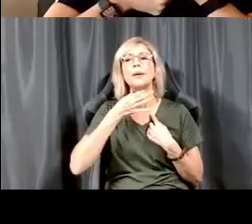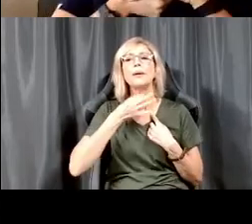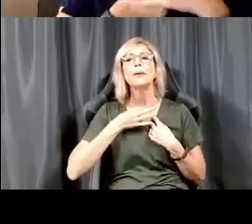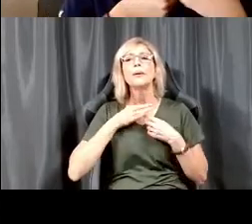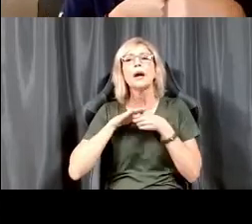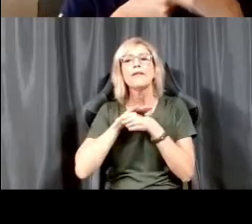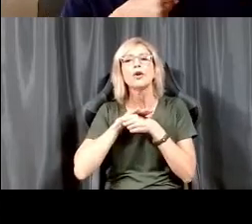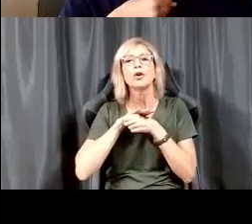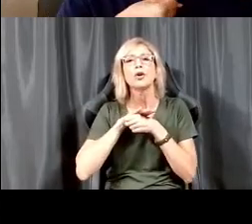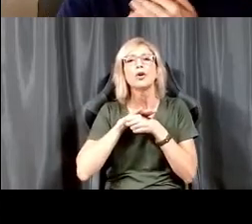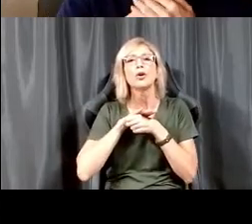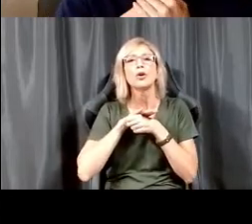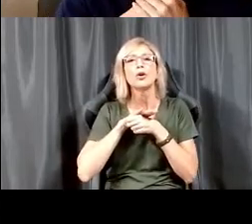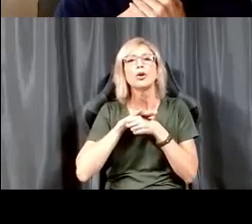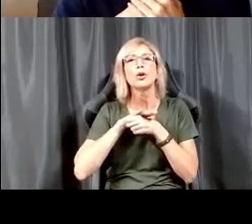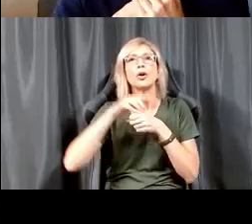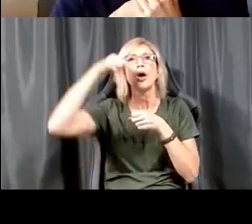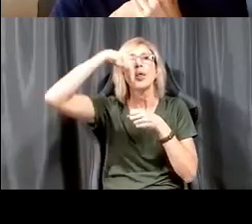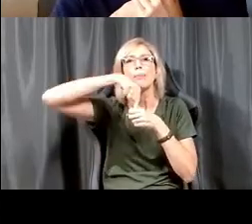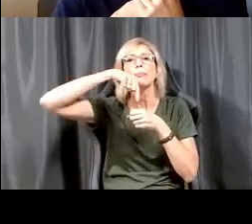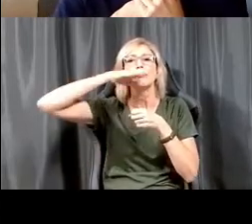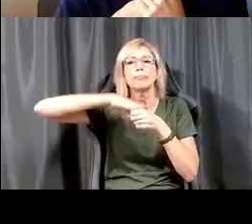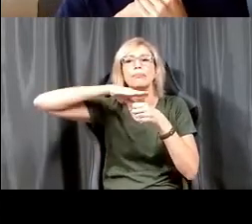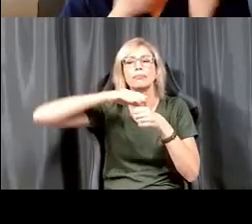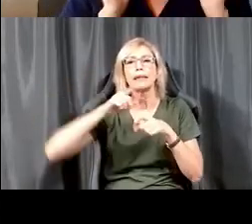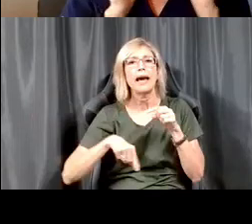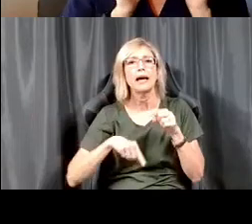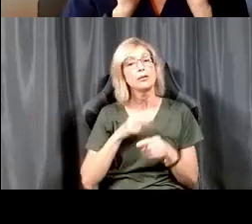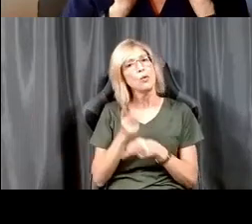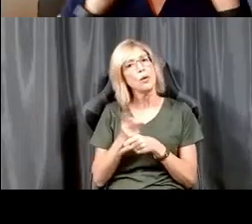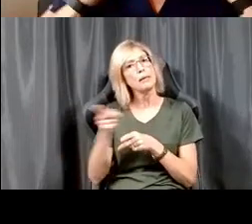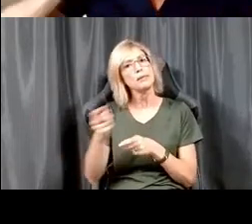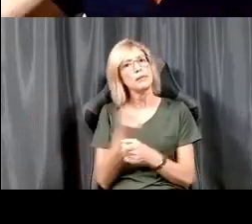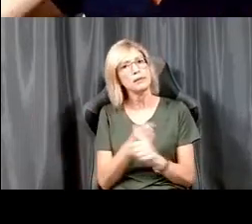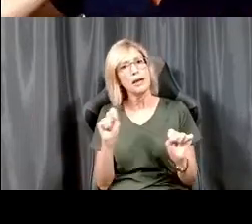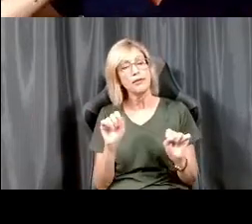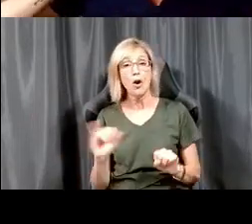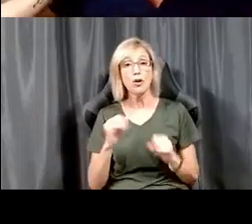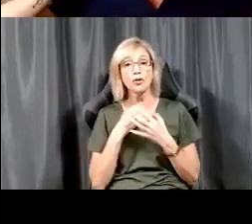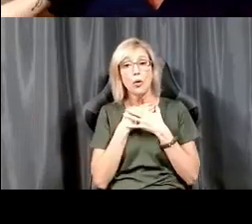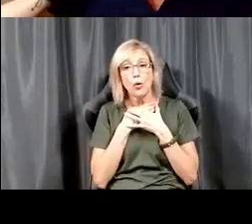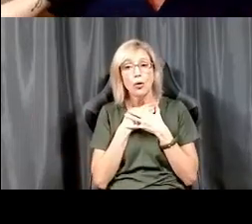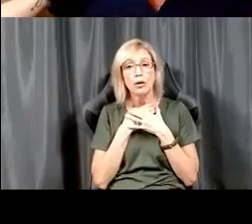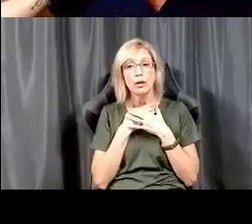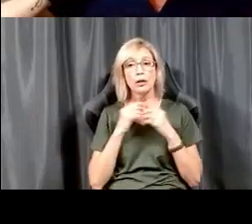And nothing can get down there . It keeps them safe. Also, when you gag, anything that is in the back of your mouth, is